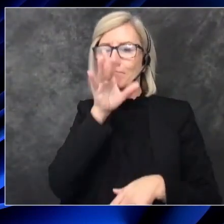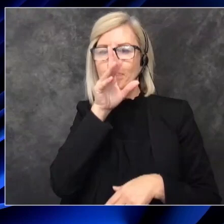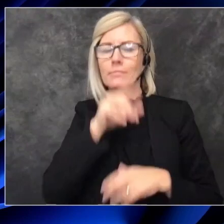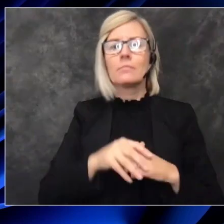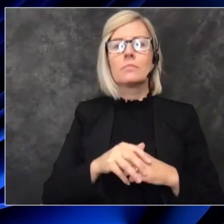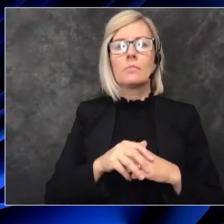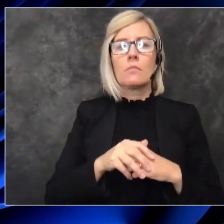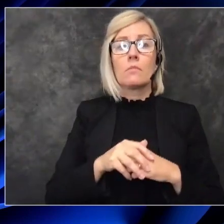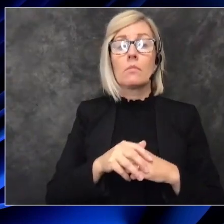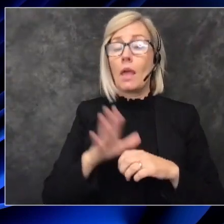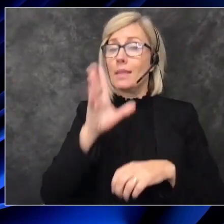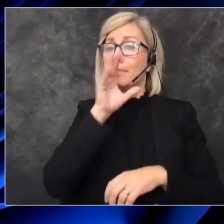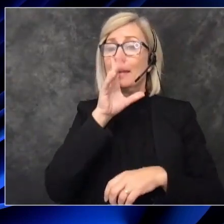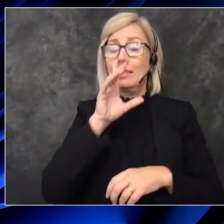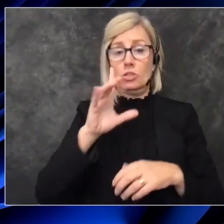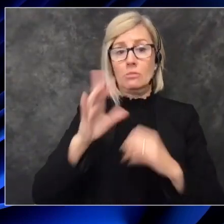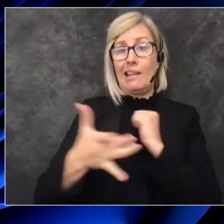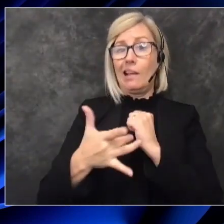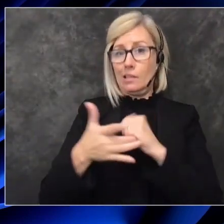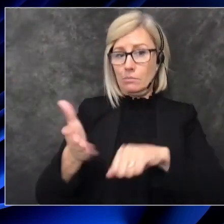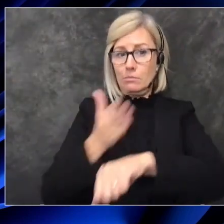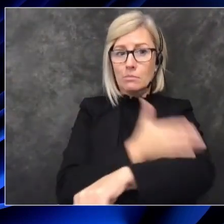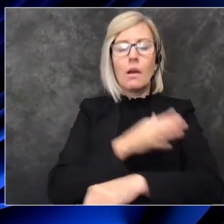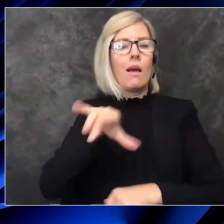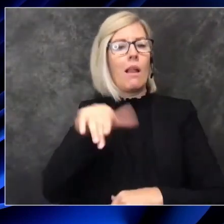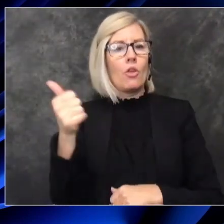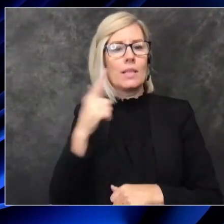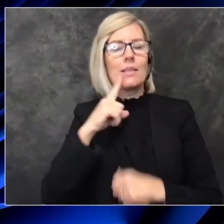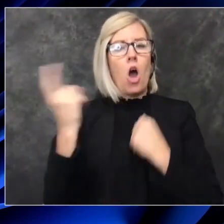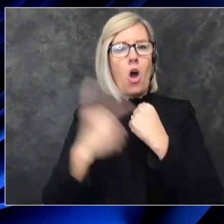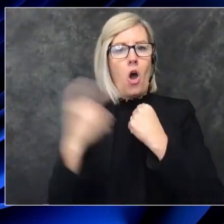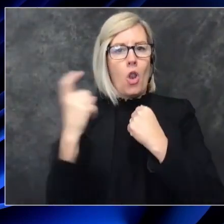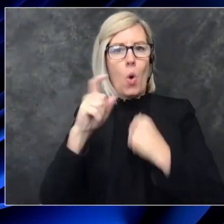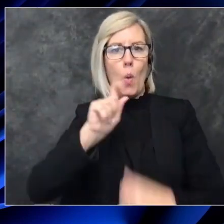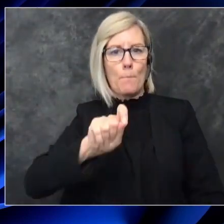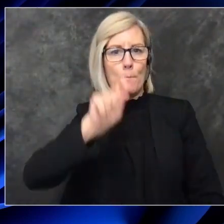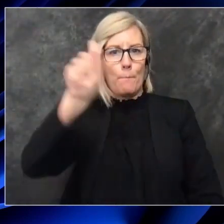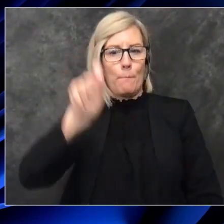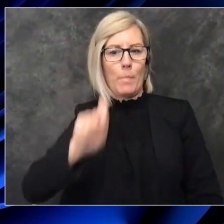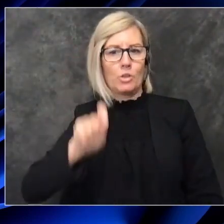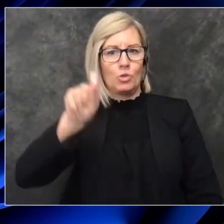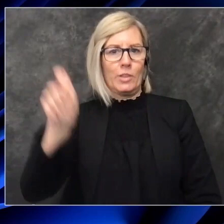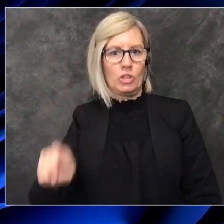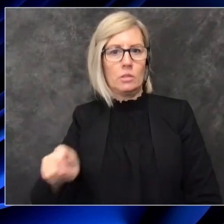Another really cool added feature. There's auto punctuation. You don't have to literally say period or question Mark.